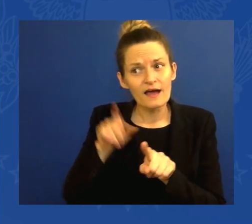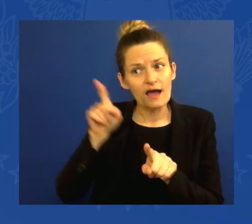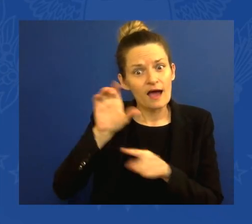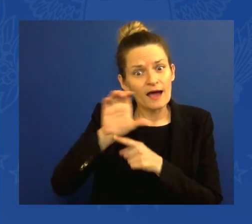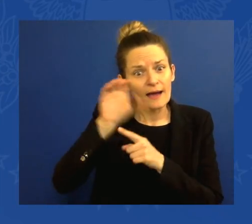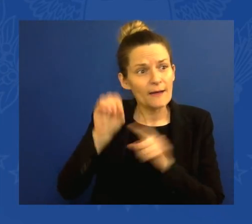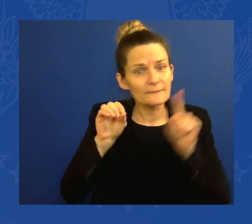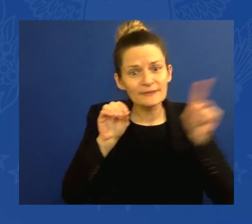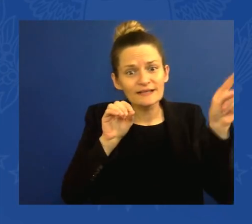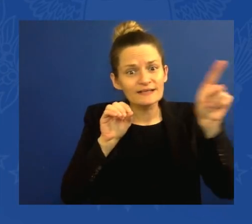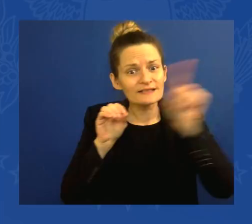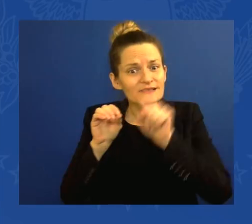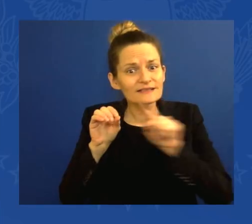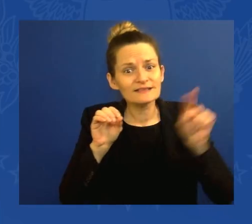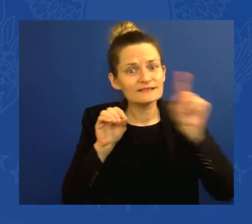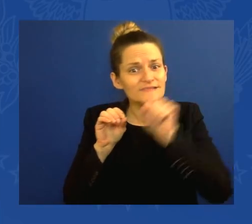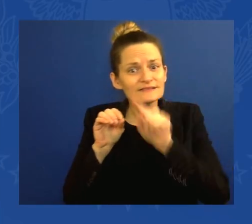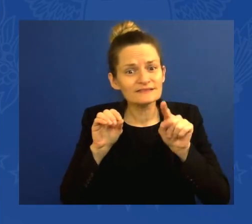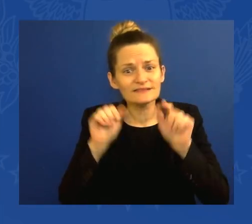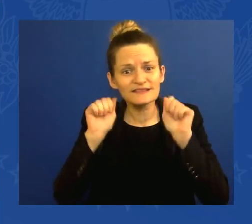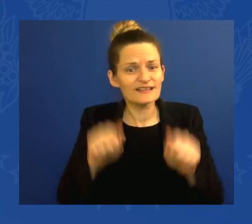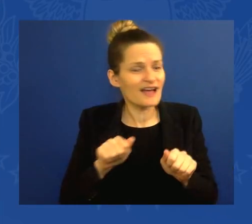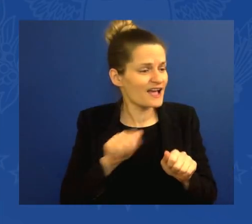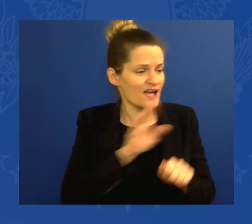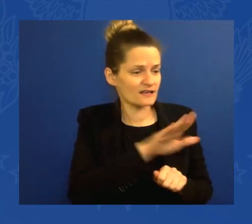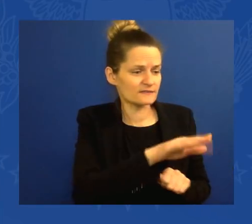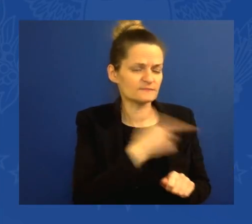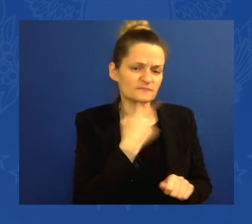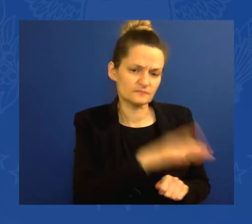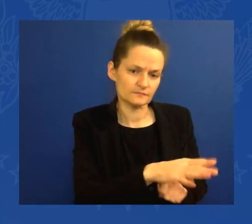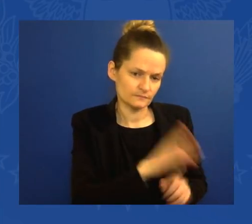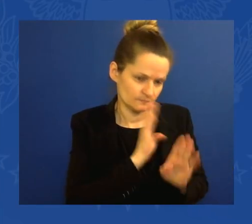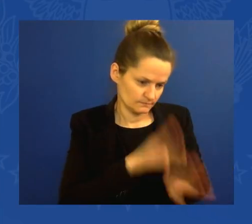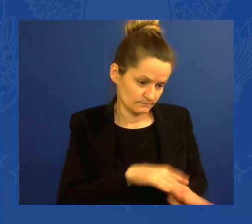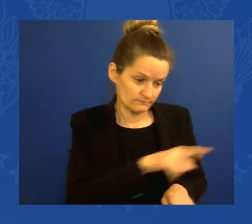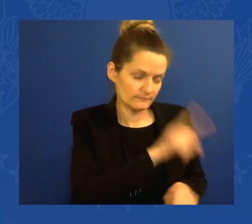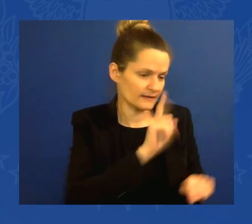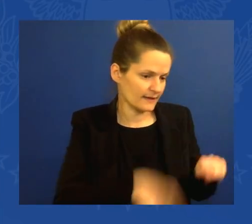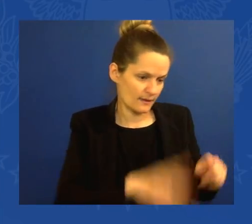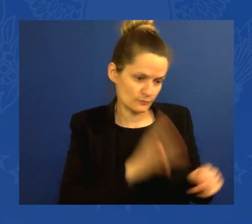about what happened to them through nondisclosure clauses. And I think that should be changed as well.